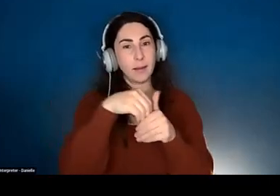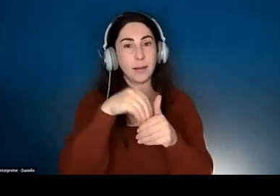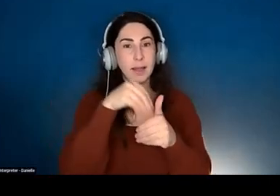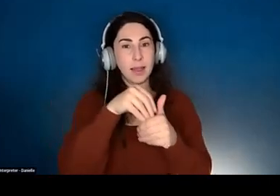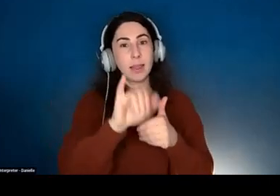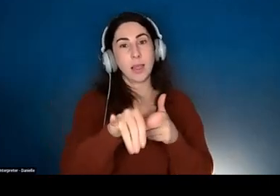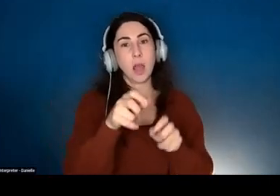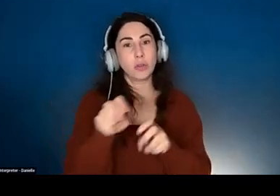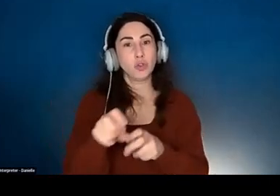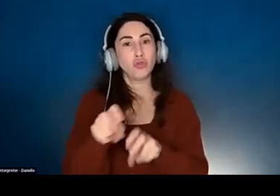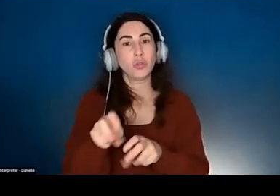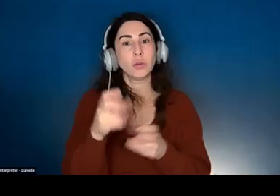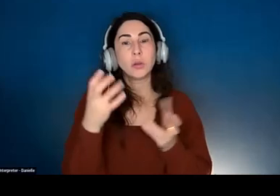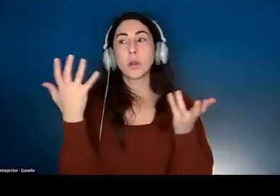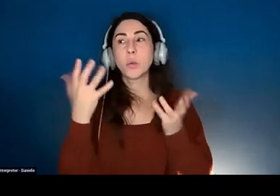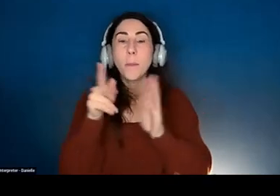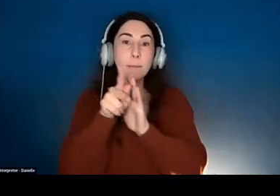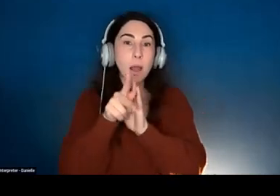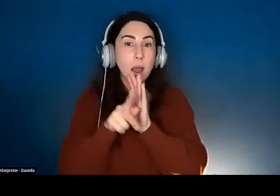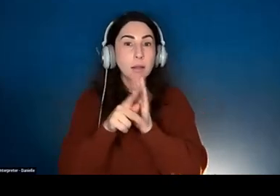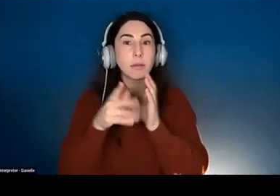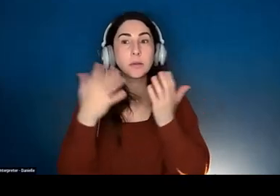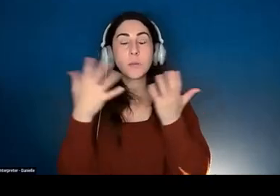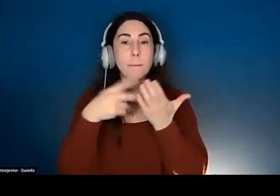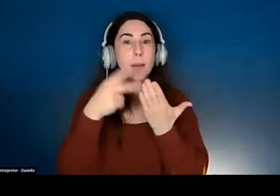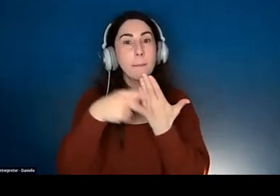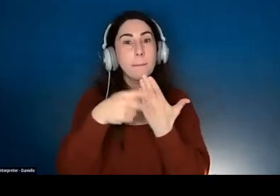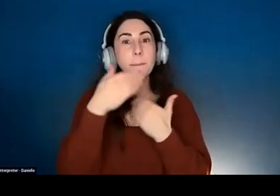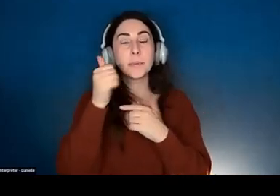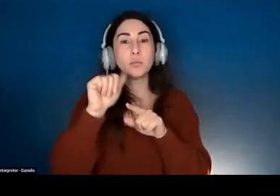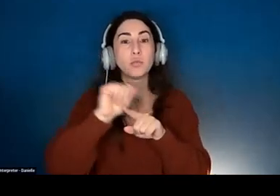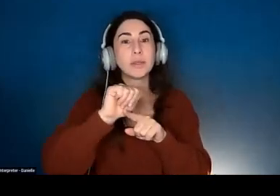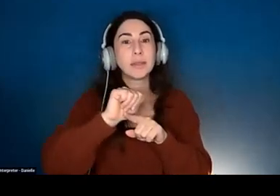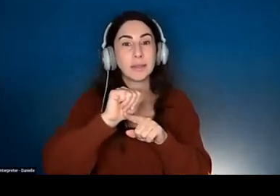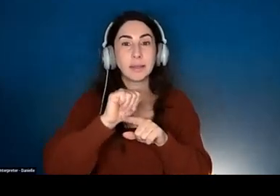what policy and program best practices have